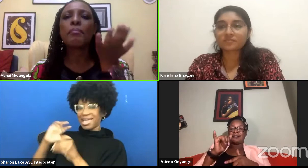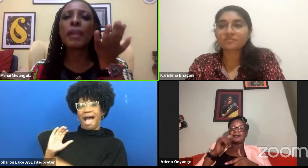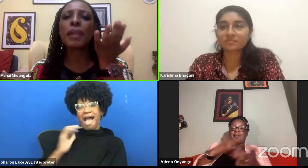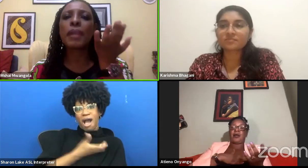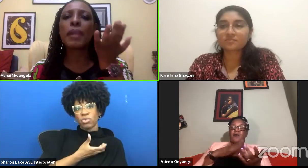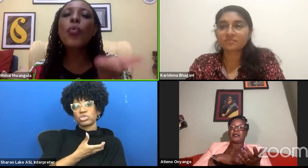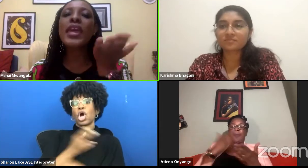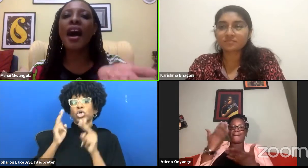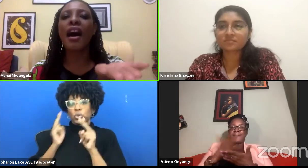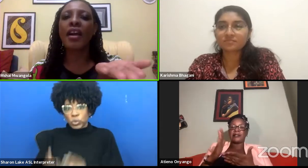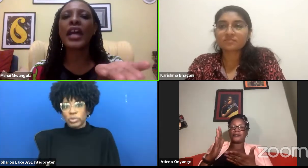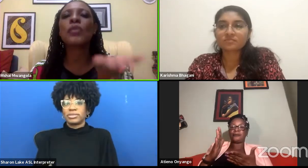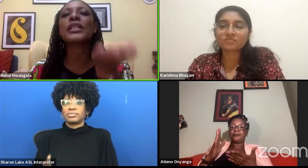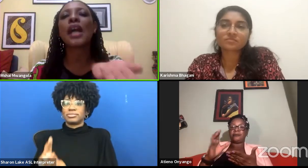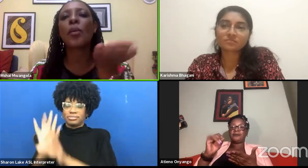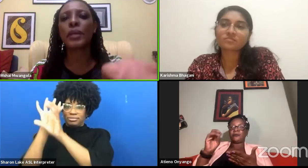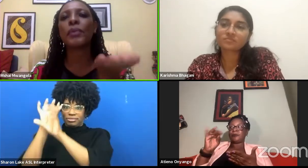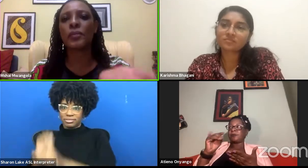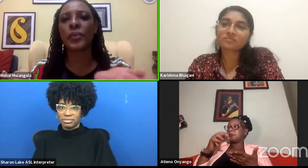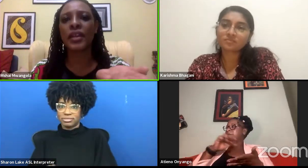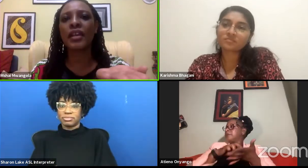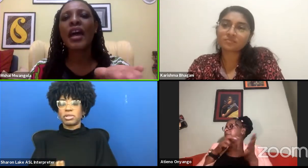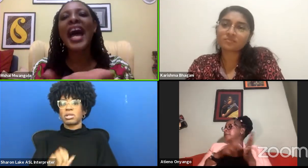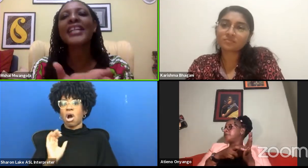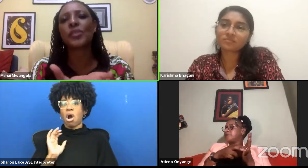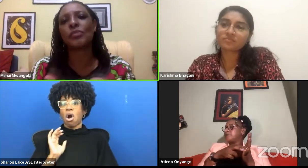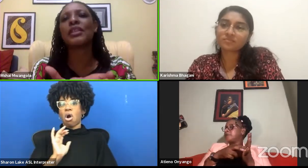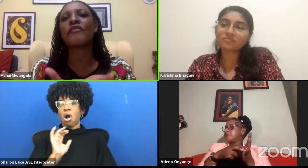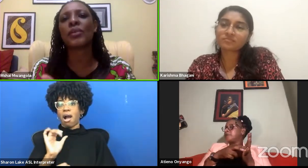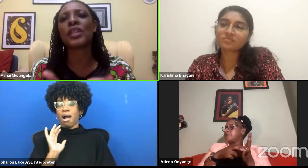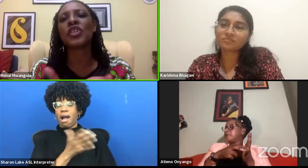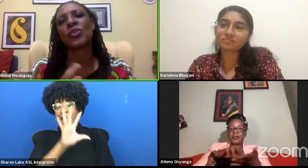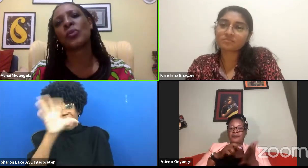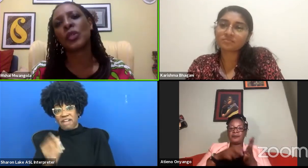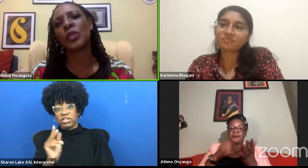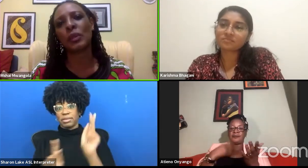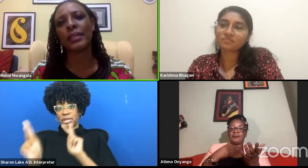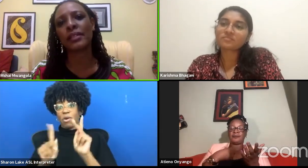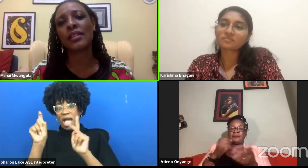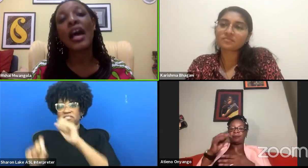but who we are and what our people bring has to be the foundation on which we build